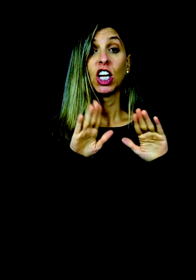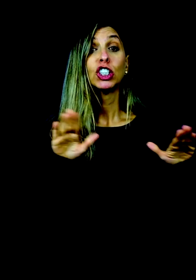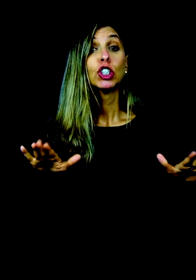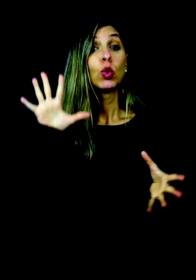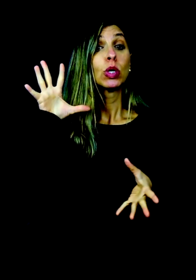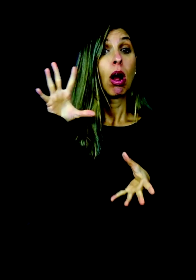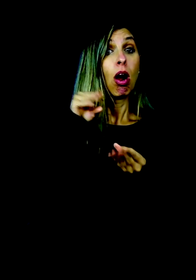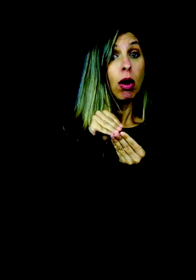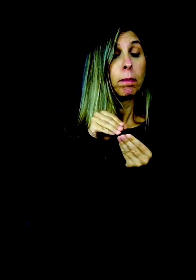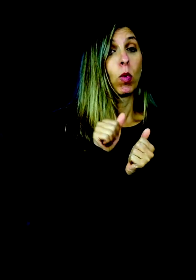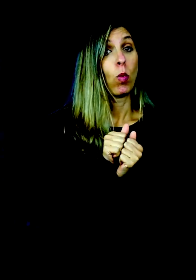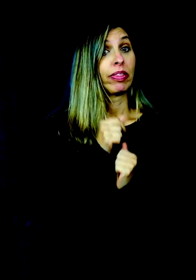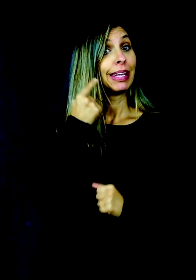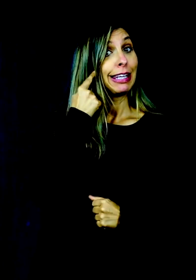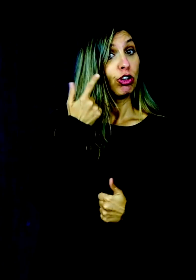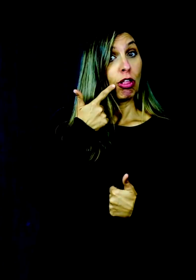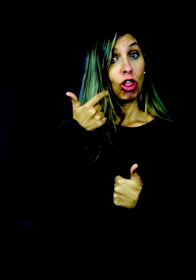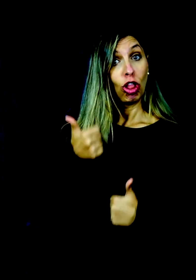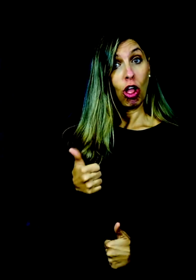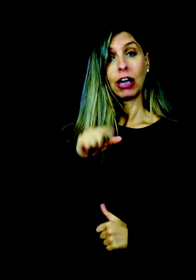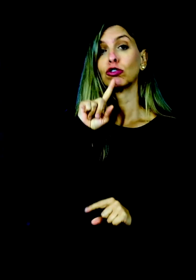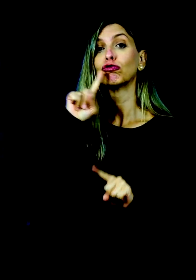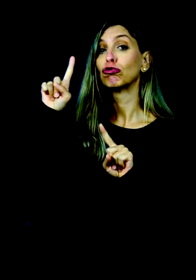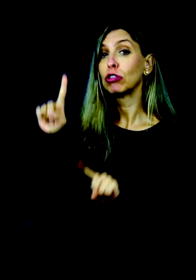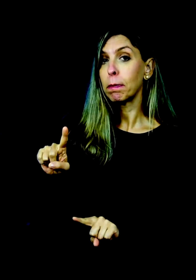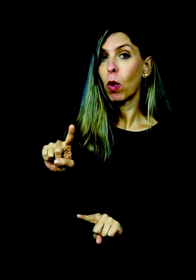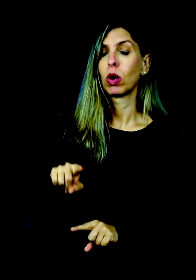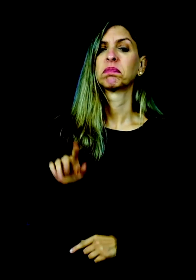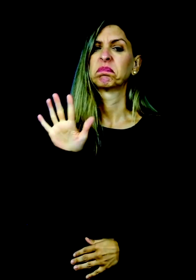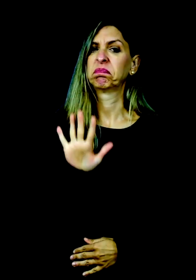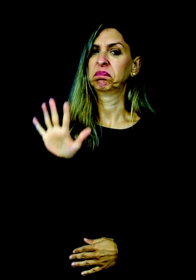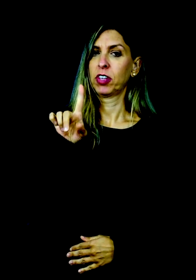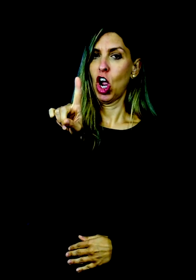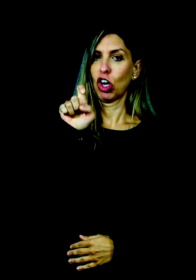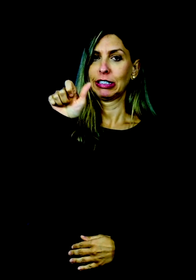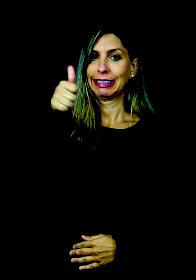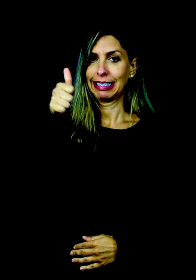110 children reported to have hearing loss;